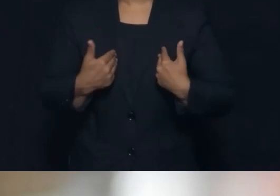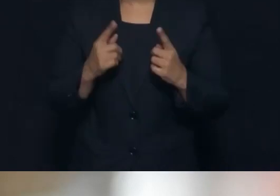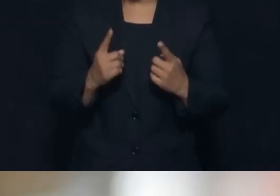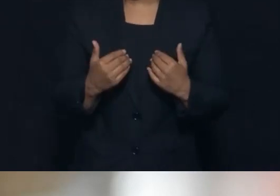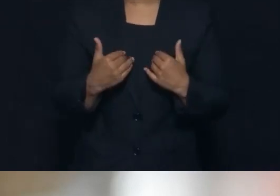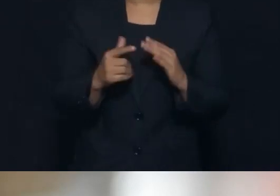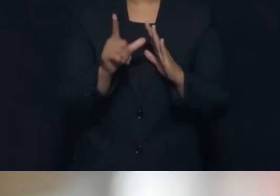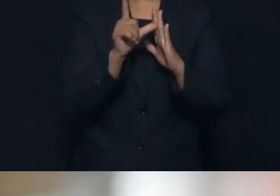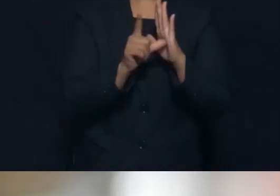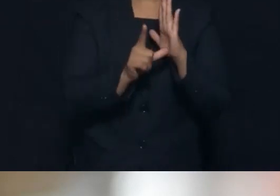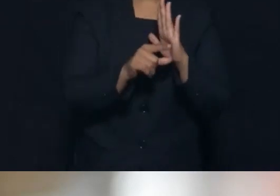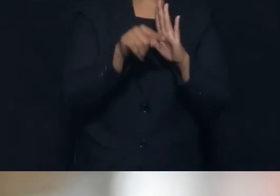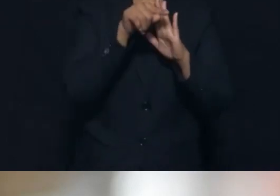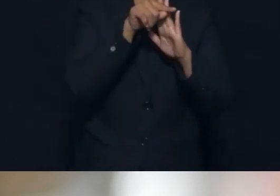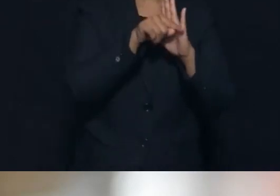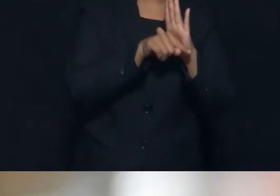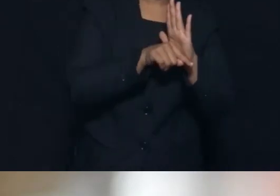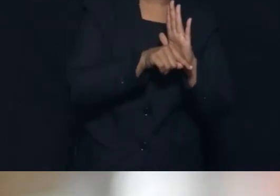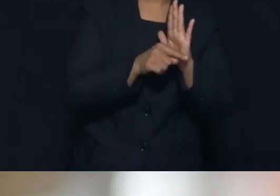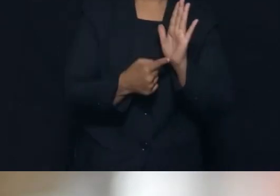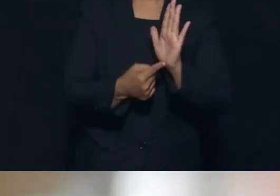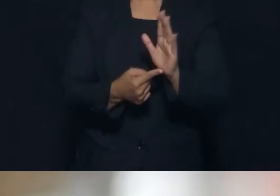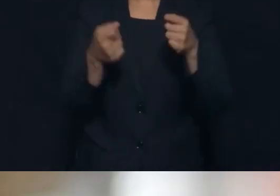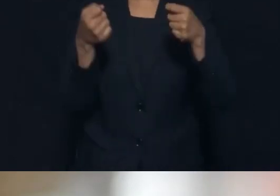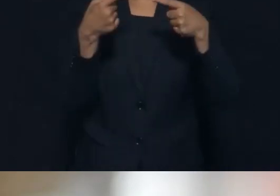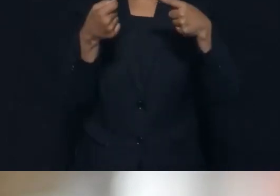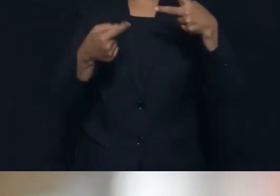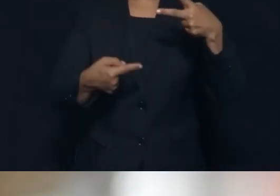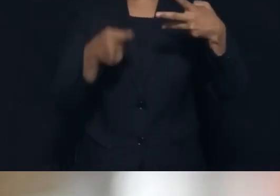audience enjoyed it.